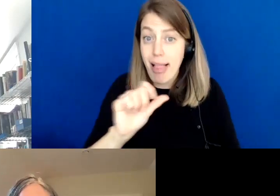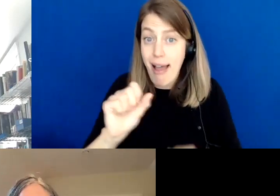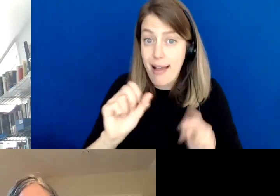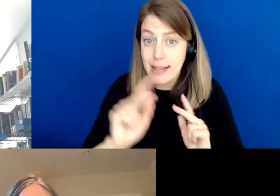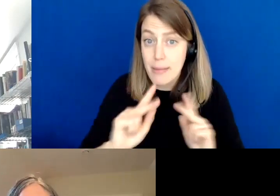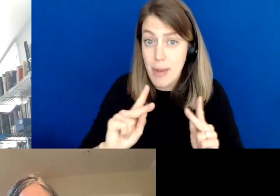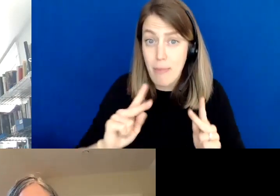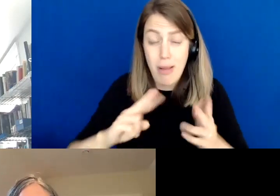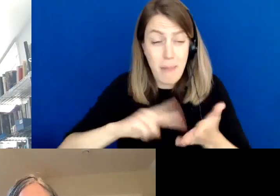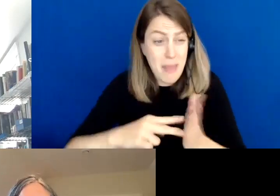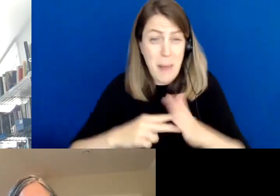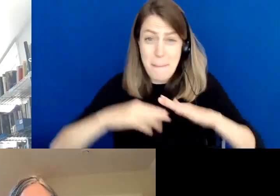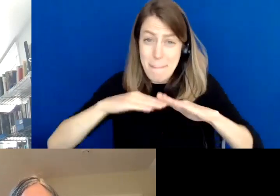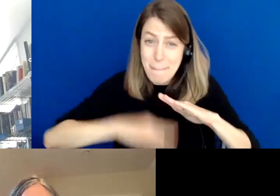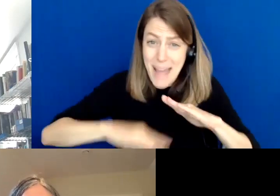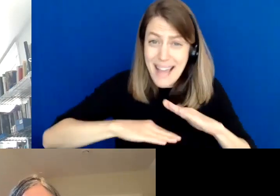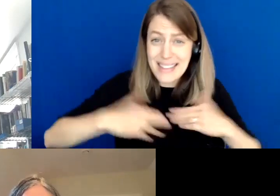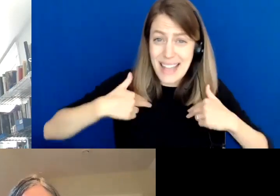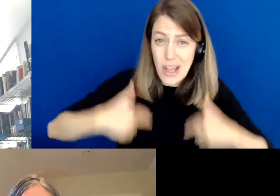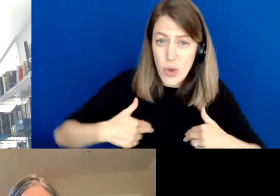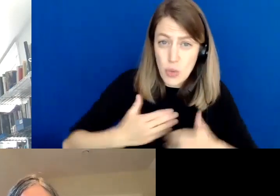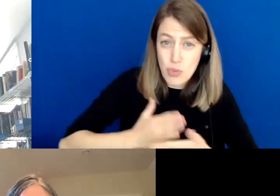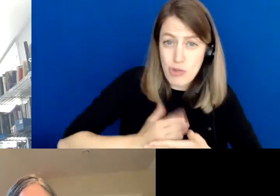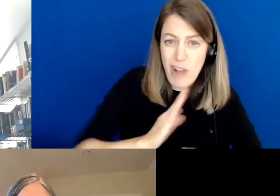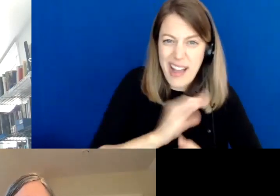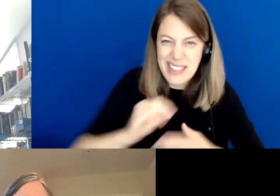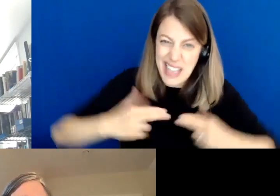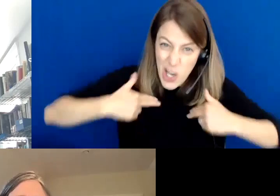but human decency do not apply?